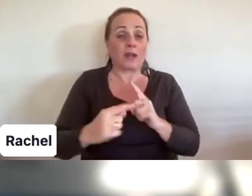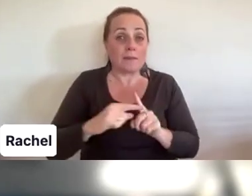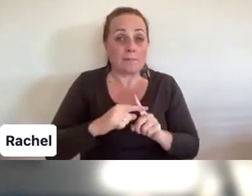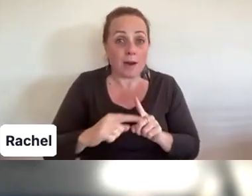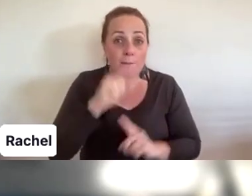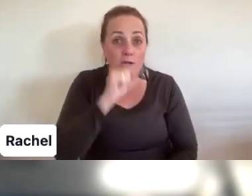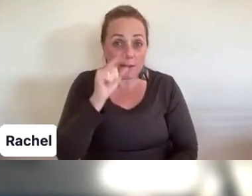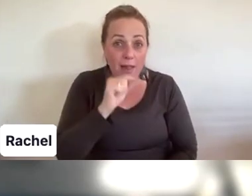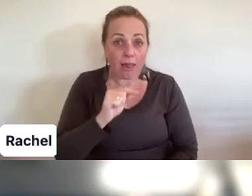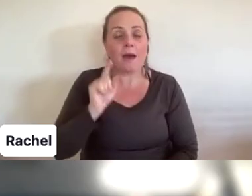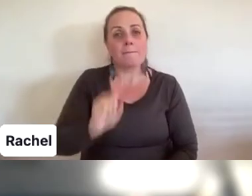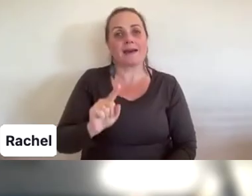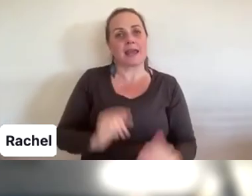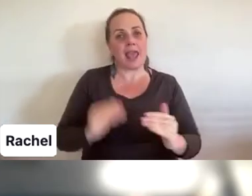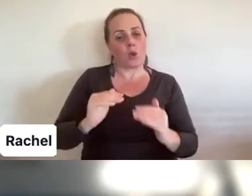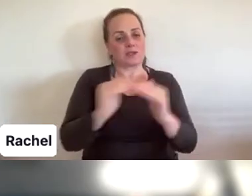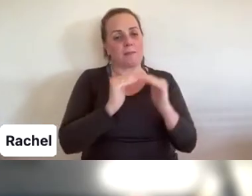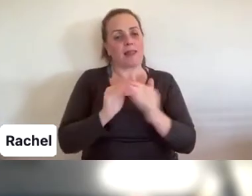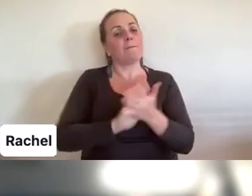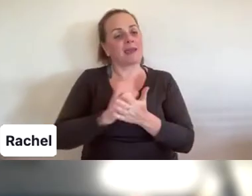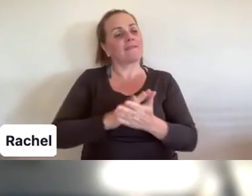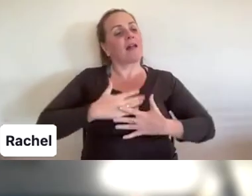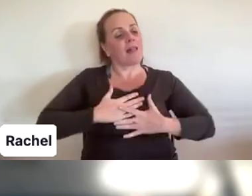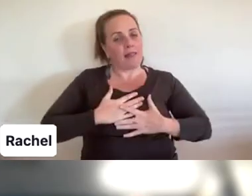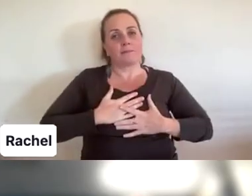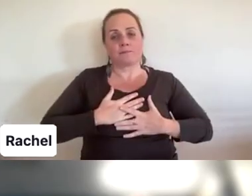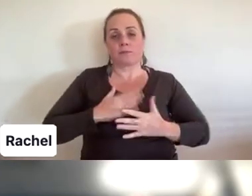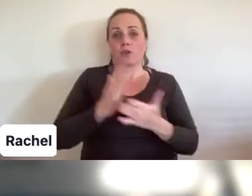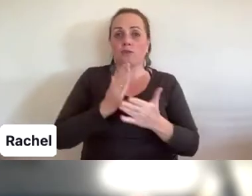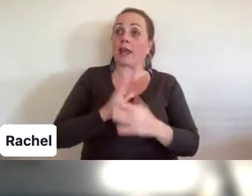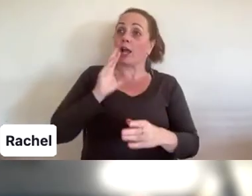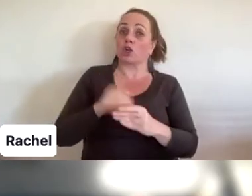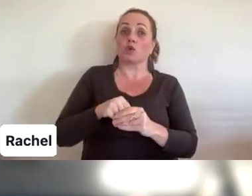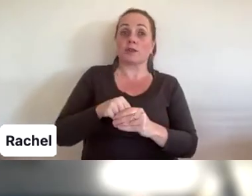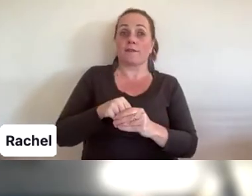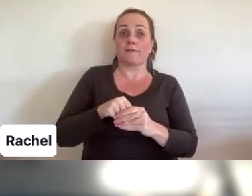and meaningful. Ultimately an inclusive democracy is one where disabled people are not just